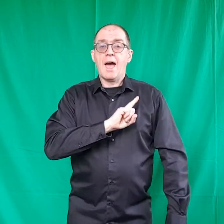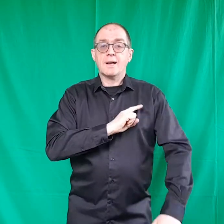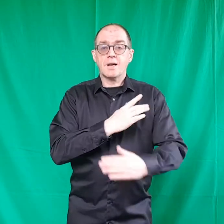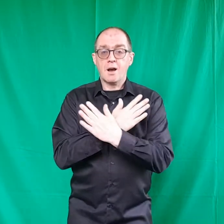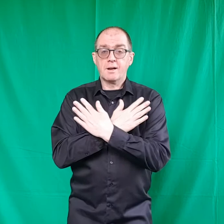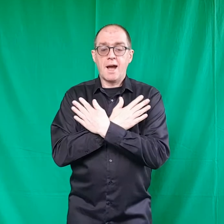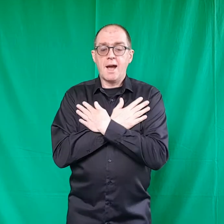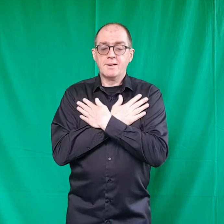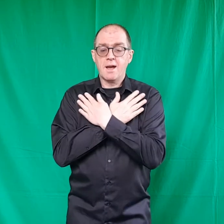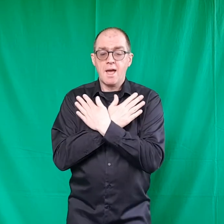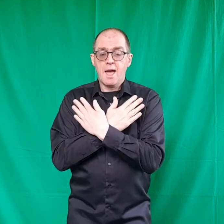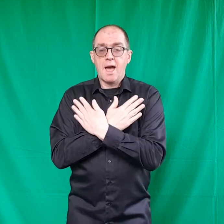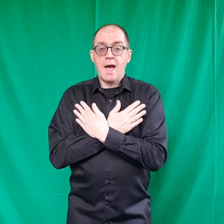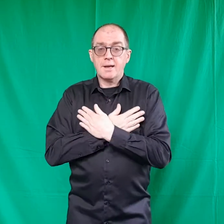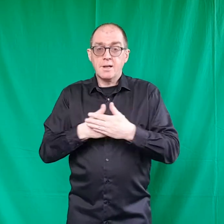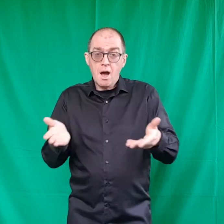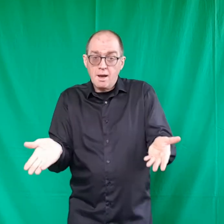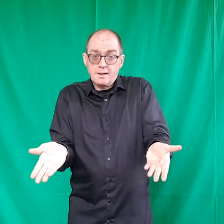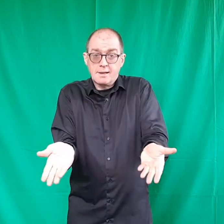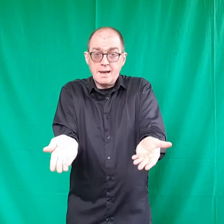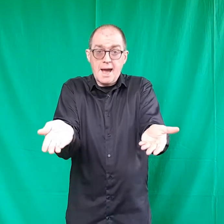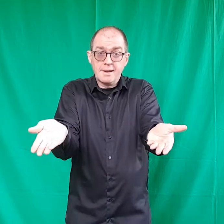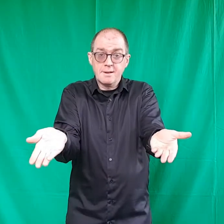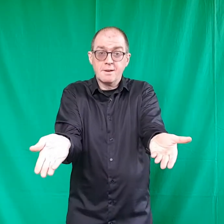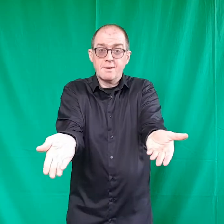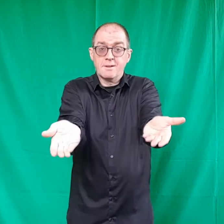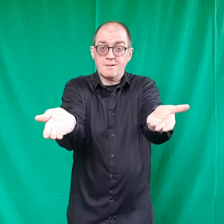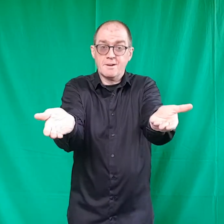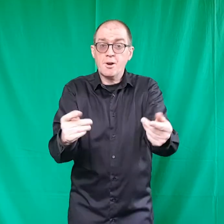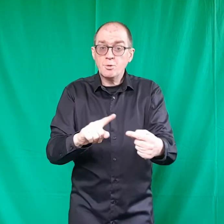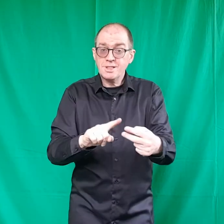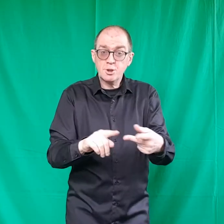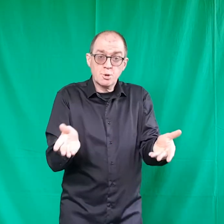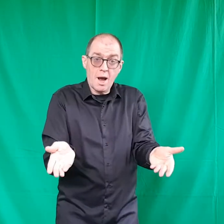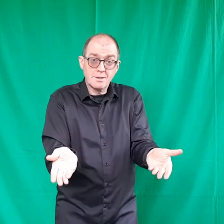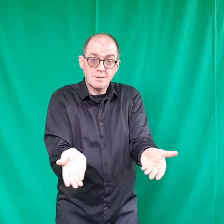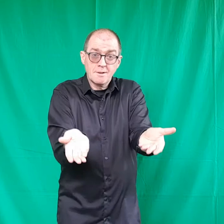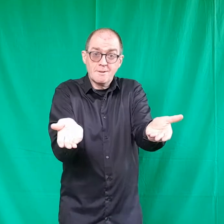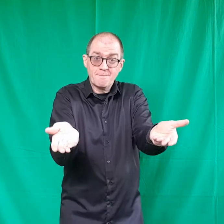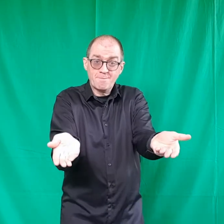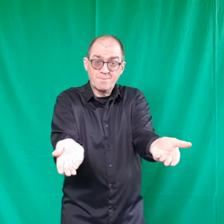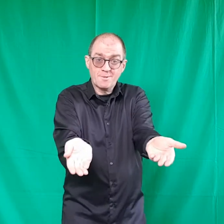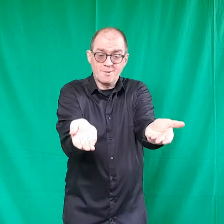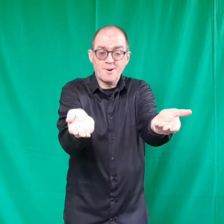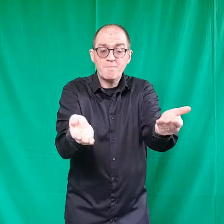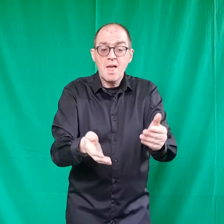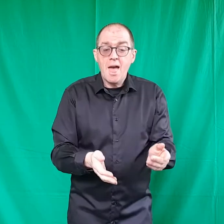'As our guide, as our guide' Like that. Notice it's twice, alright?